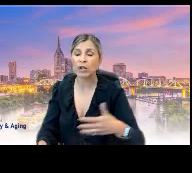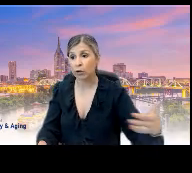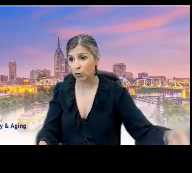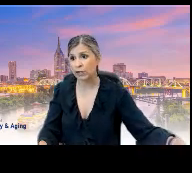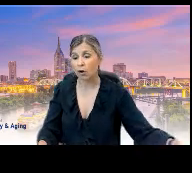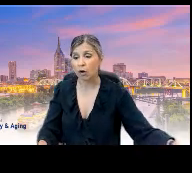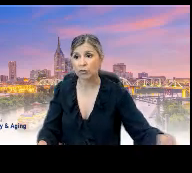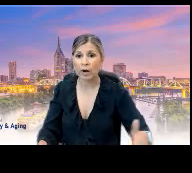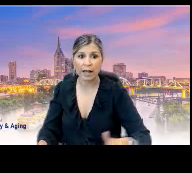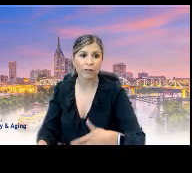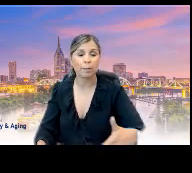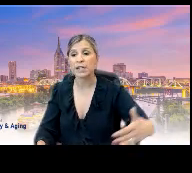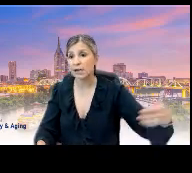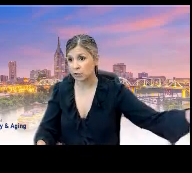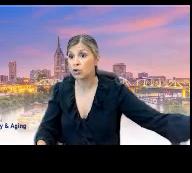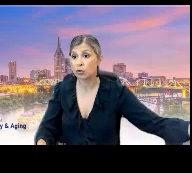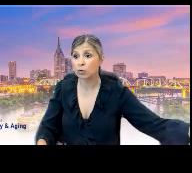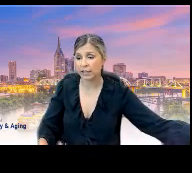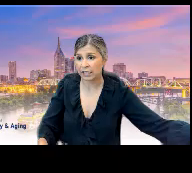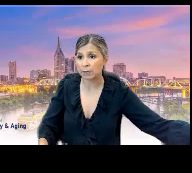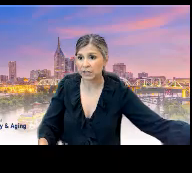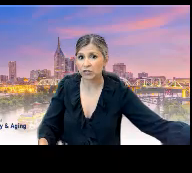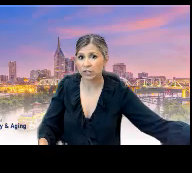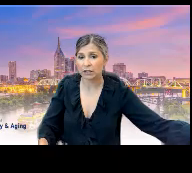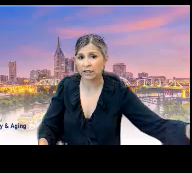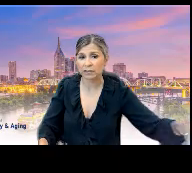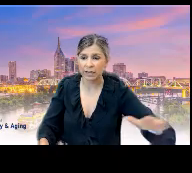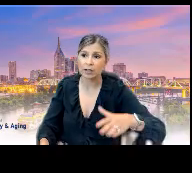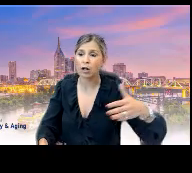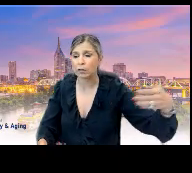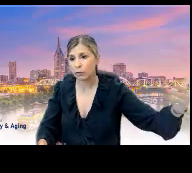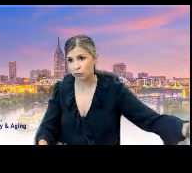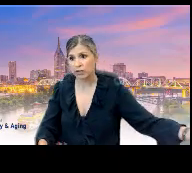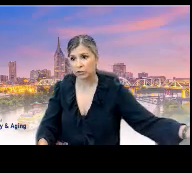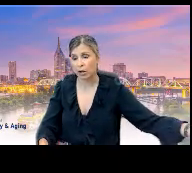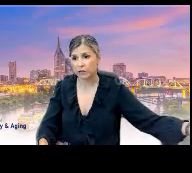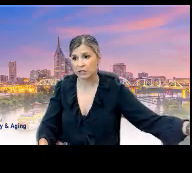And we are going to also have updated new seating and positioning clinics in all of